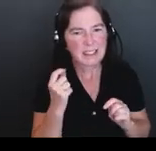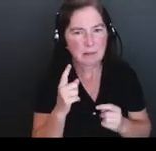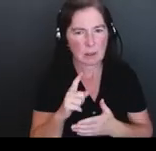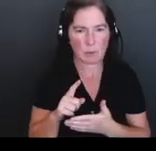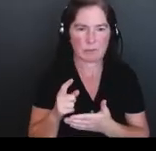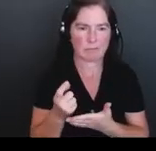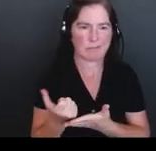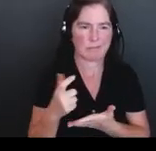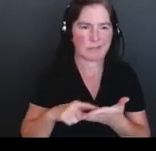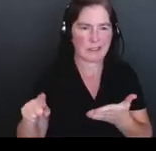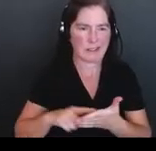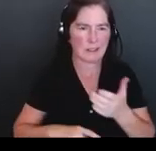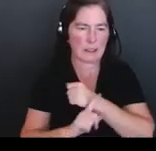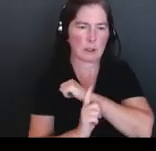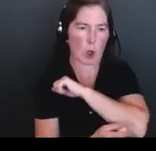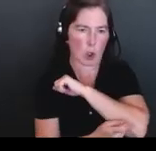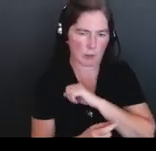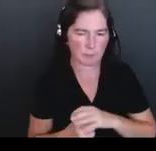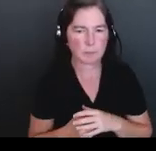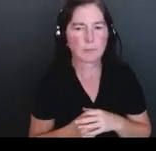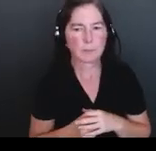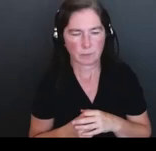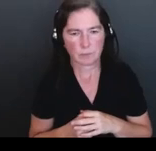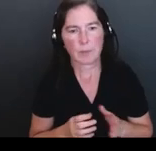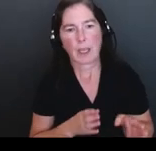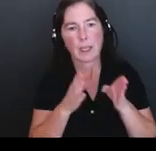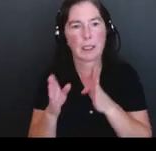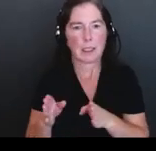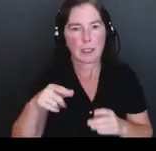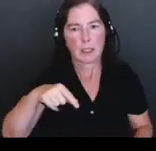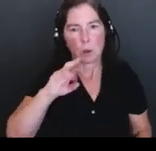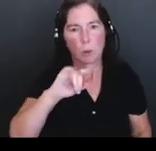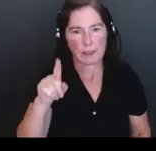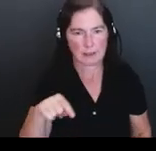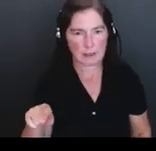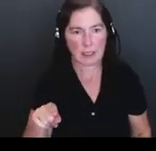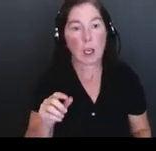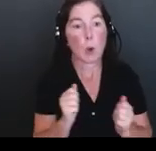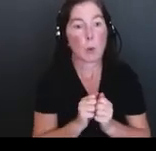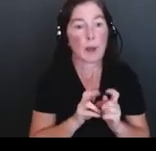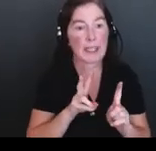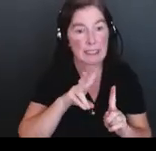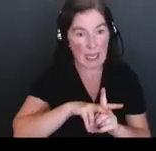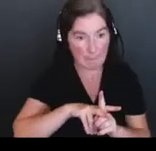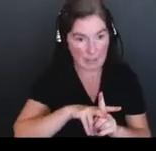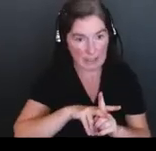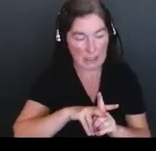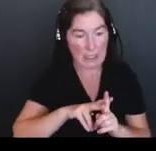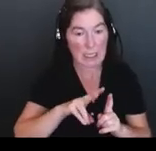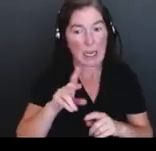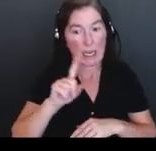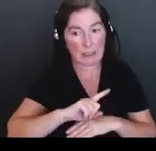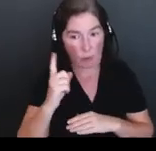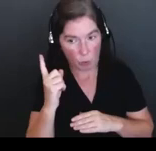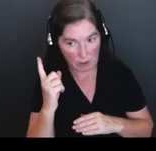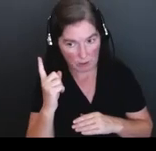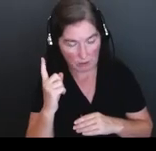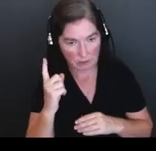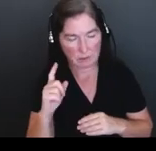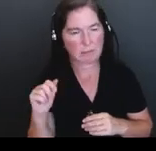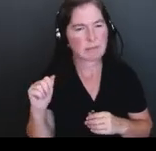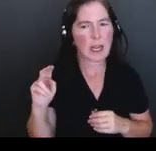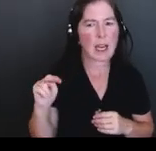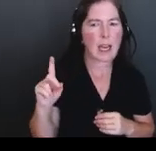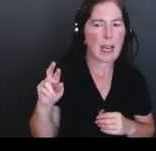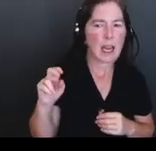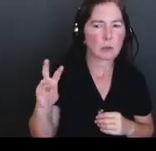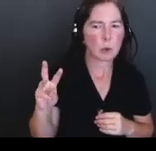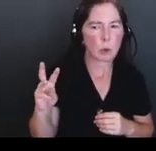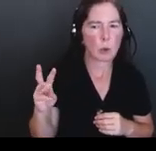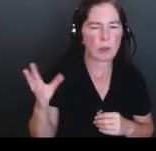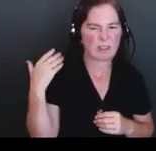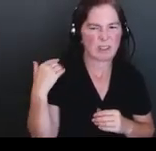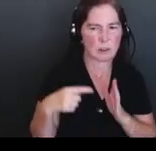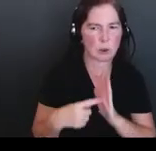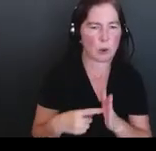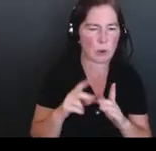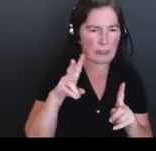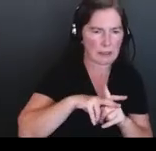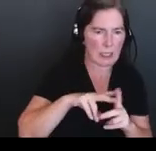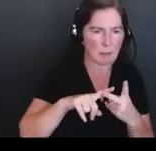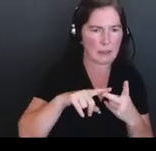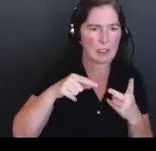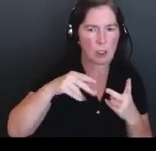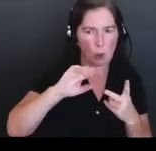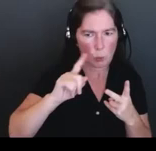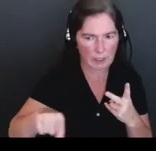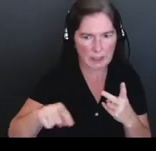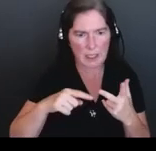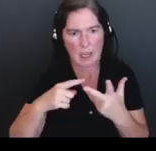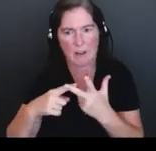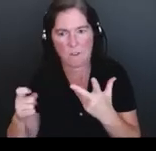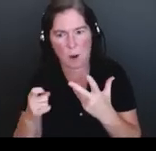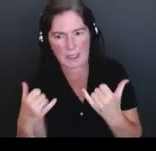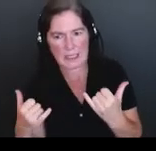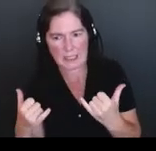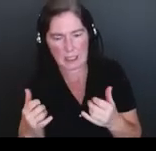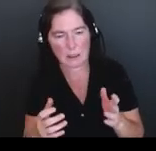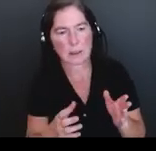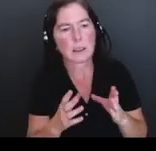As you build those rubrics they'll stay within your rubric kind of list.